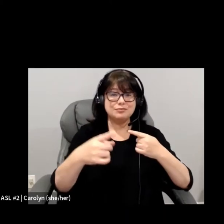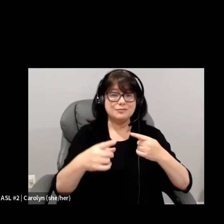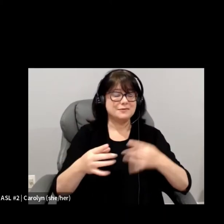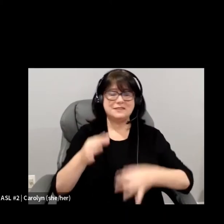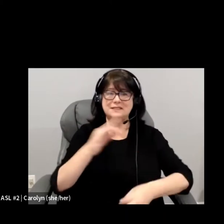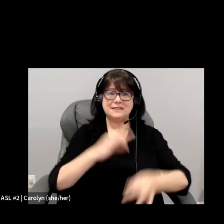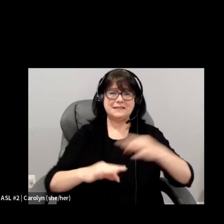THANK YOU FOR INCLUDING ME.